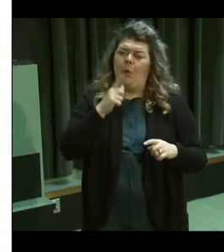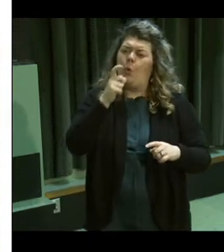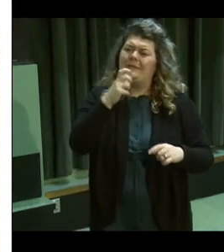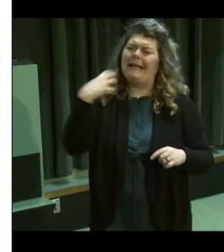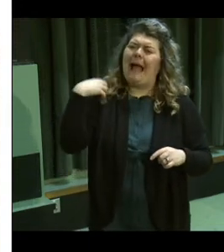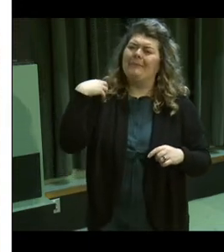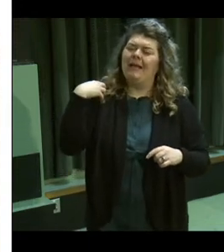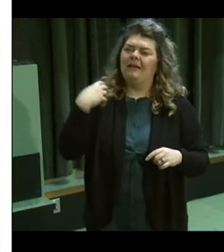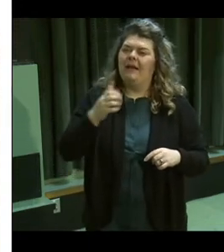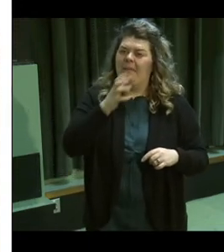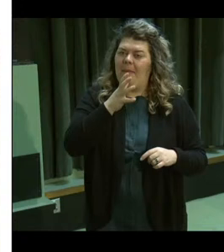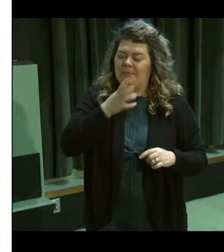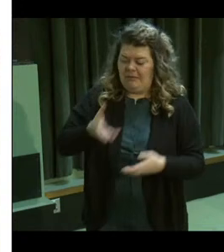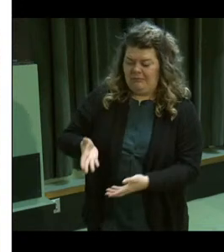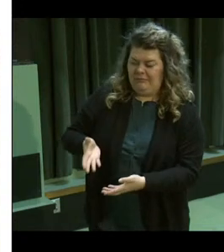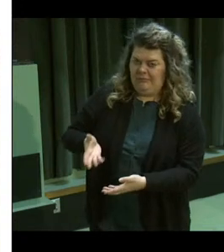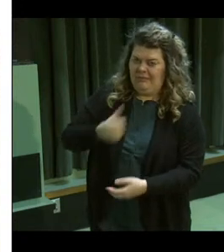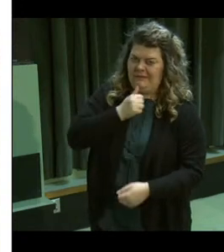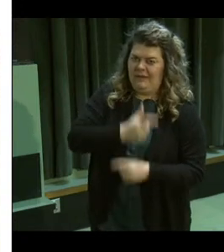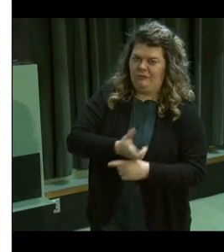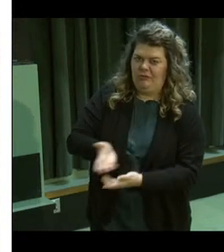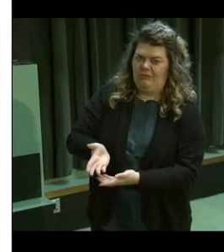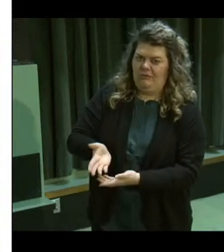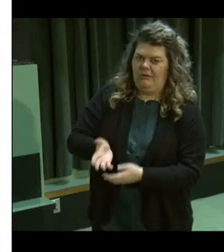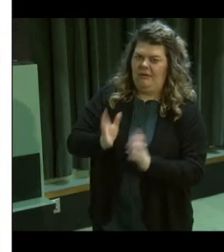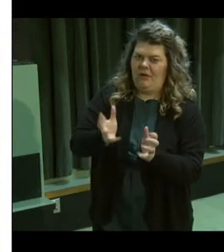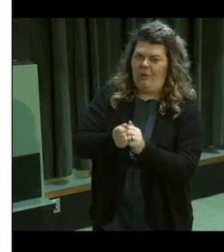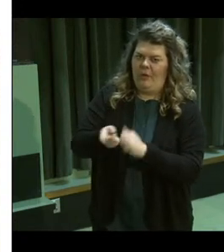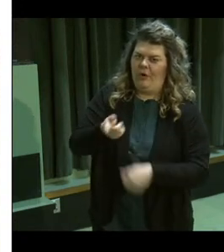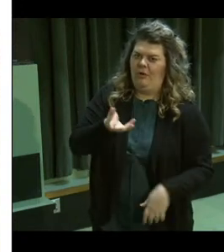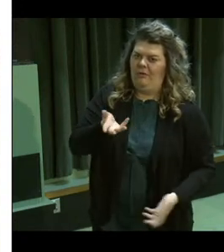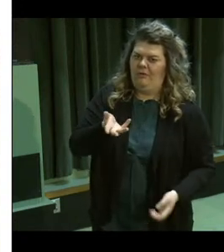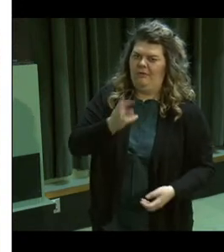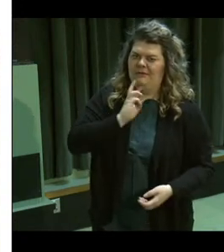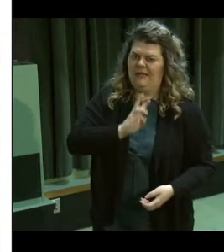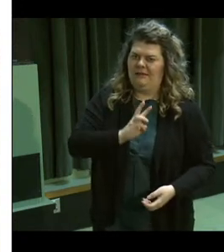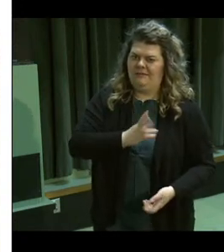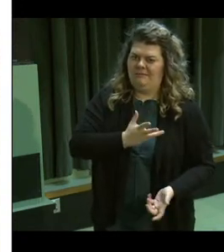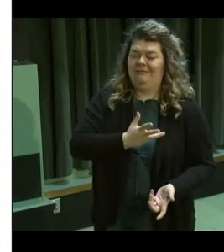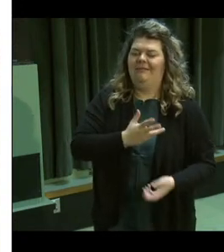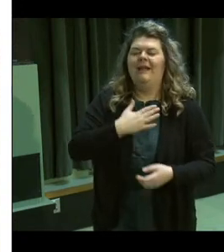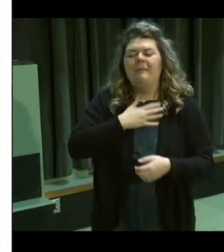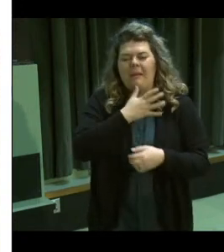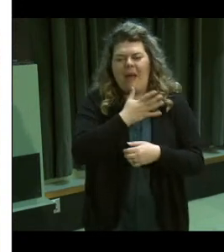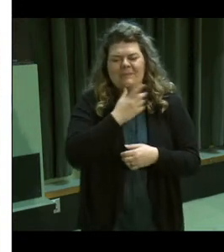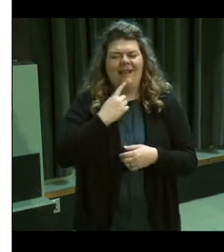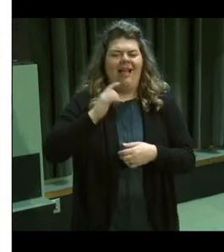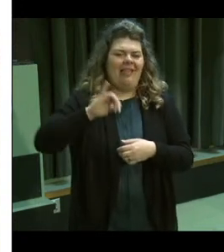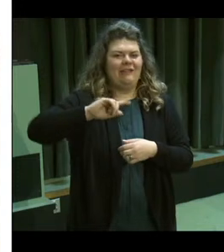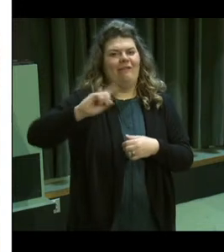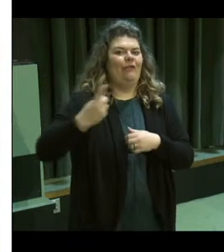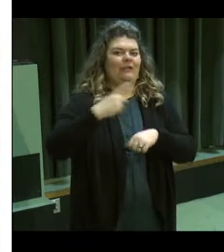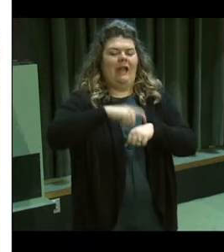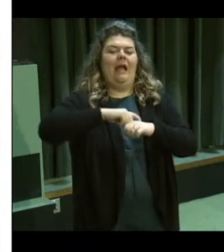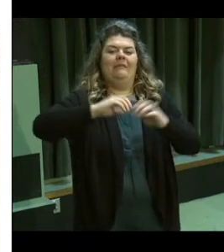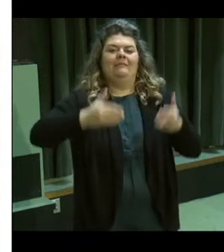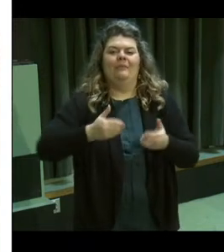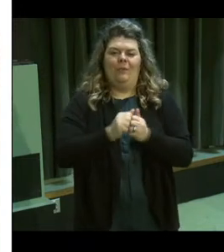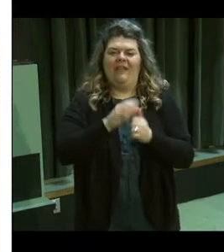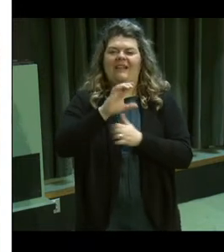asked, who's the picket captain? So my mom said, my sister Teresa was, and to speak with her, and